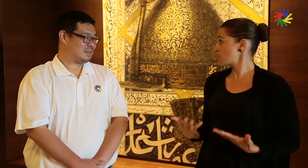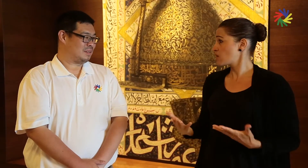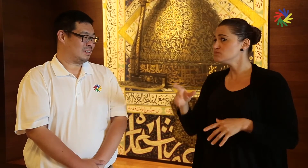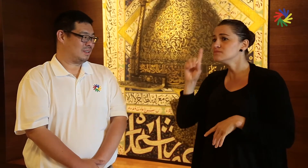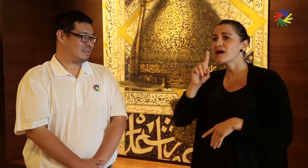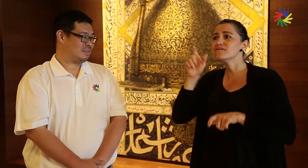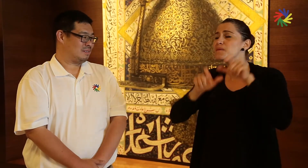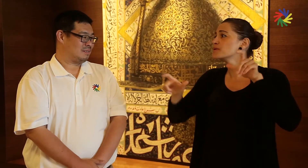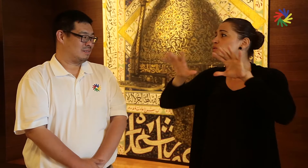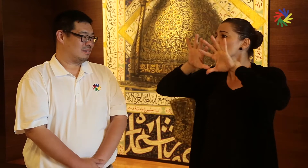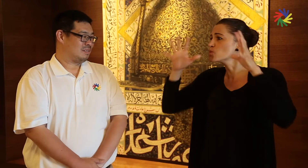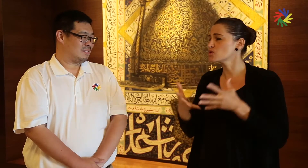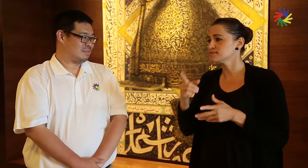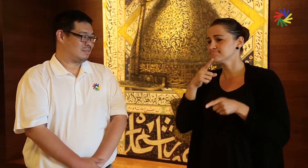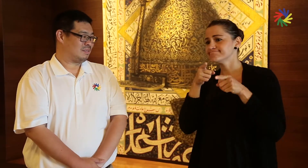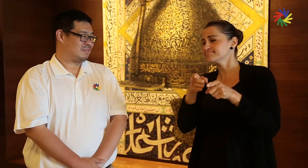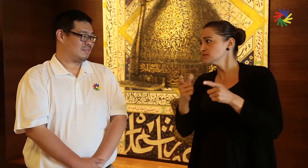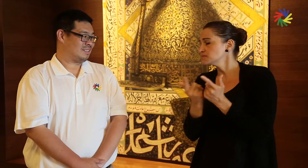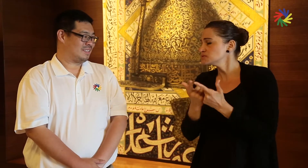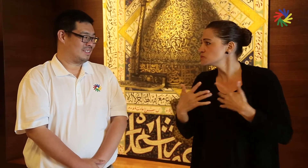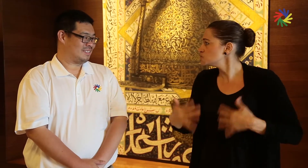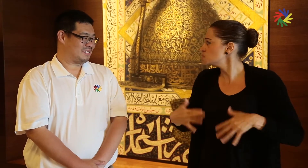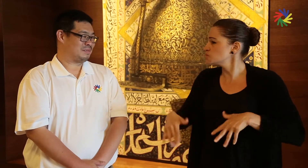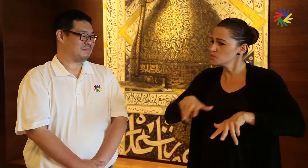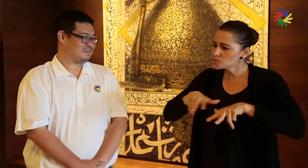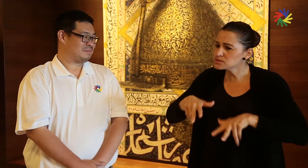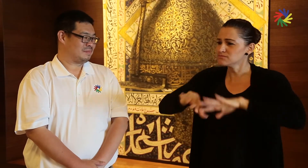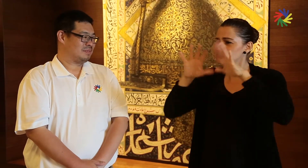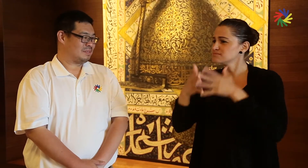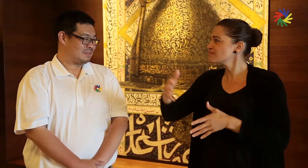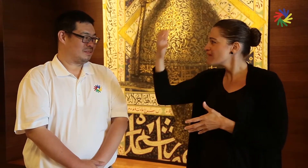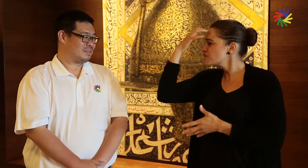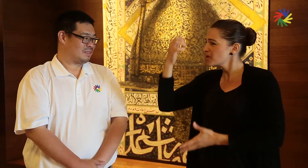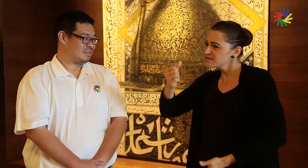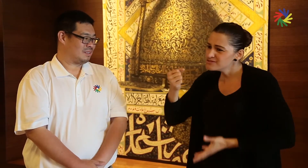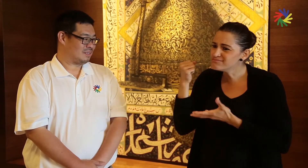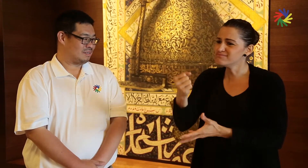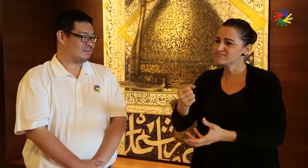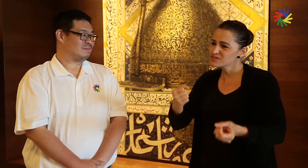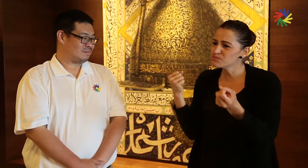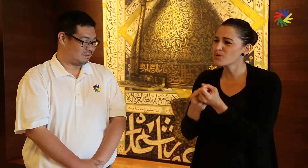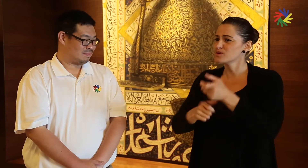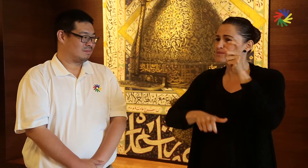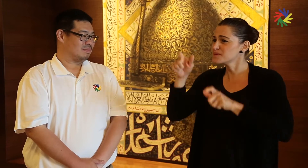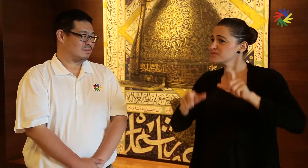Many people still fondly remember the 2009 Games- as they say,